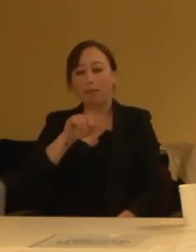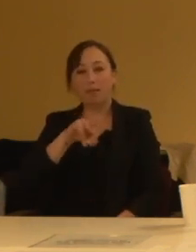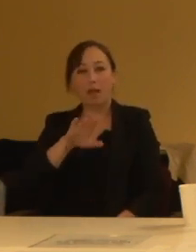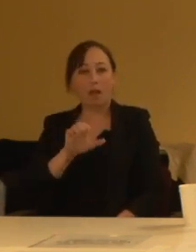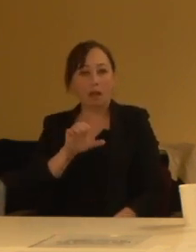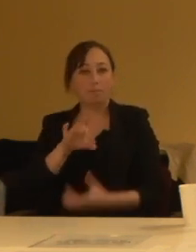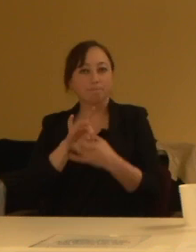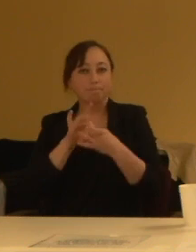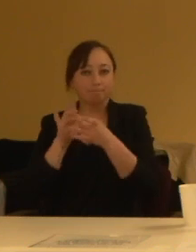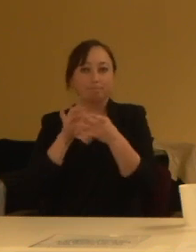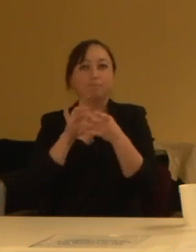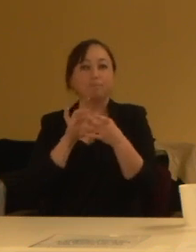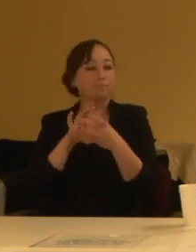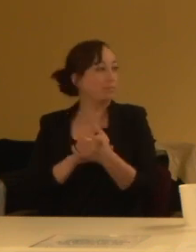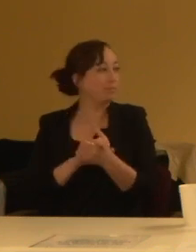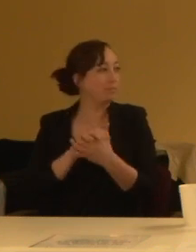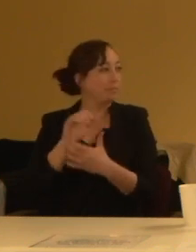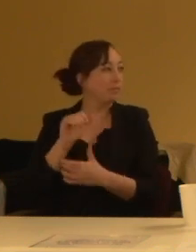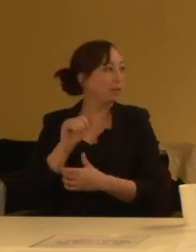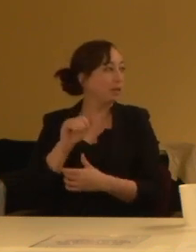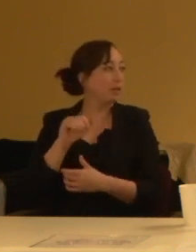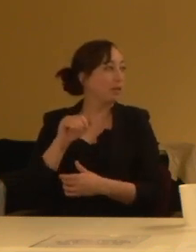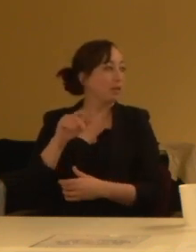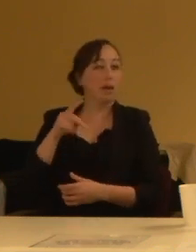Pipelines for new plays?